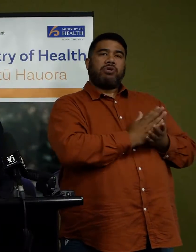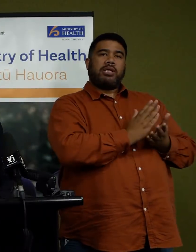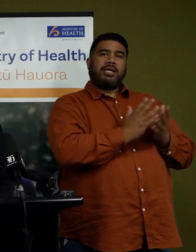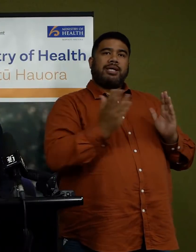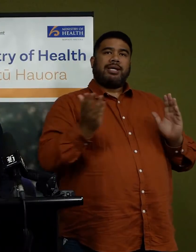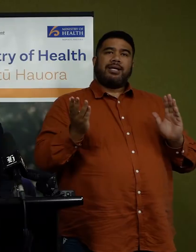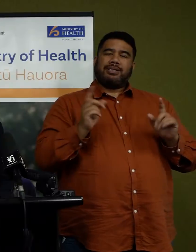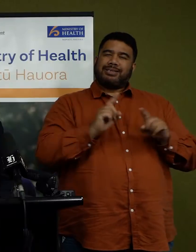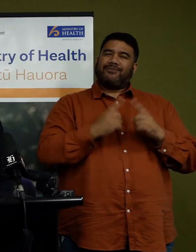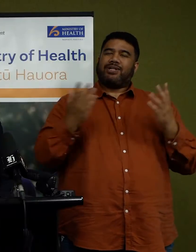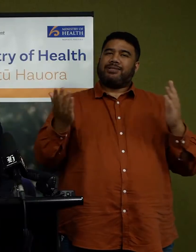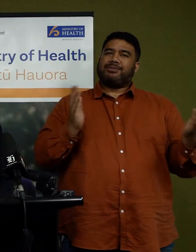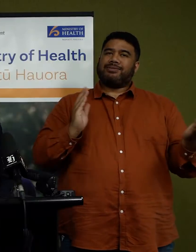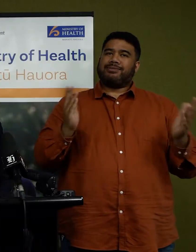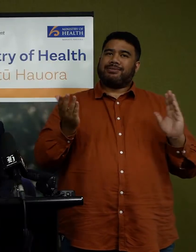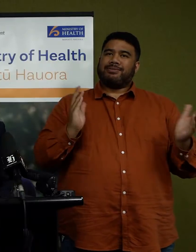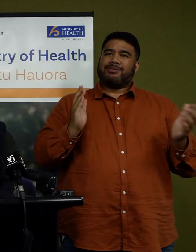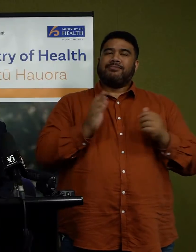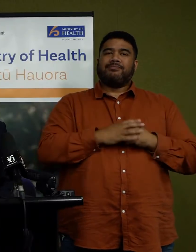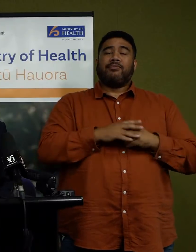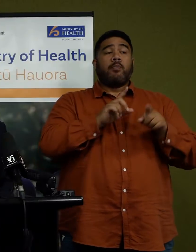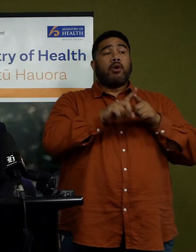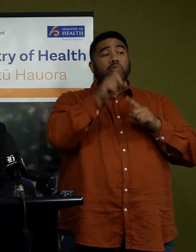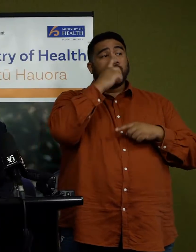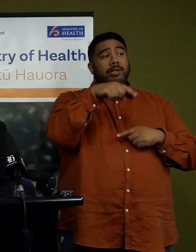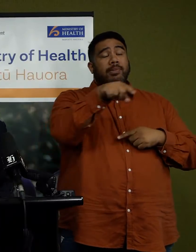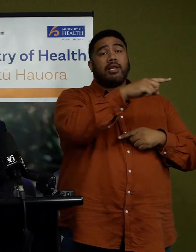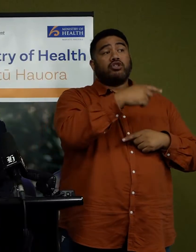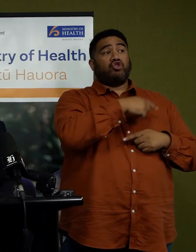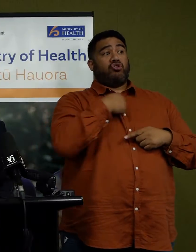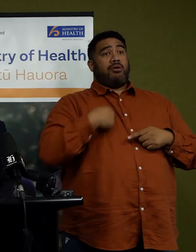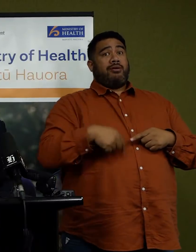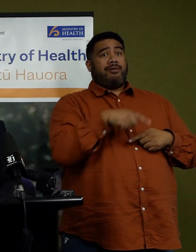And most of those cases develop symptoms within two days.